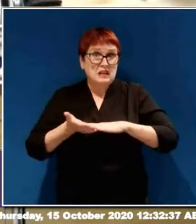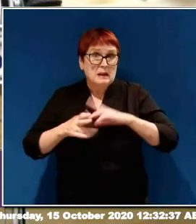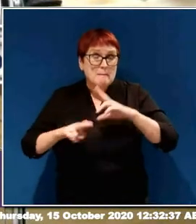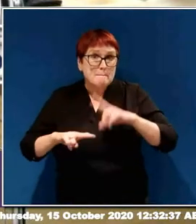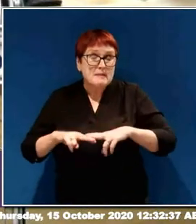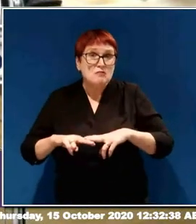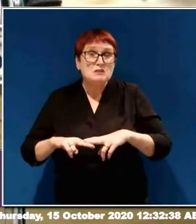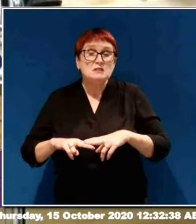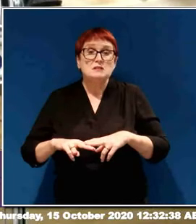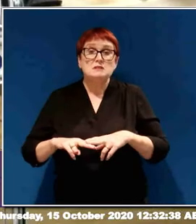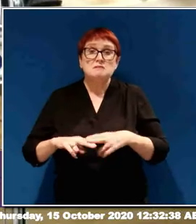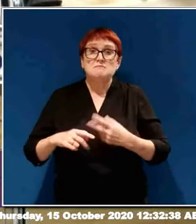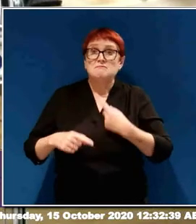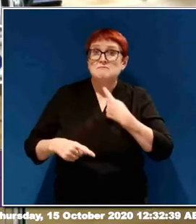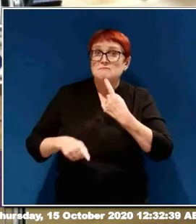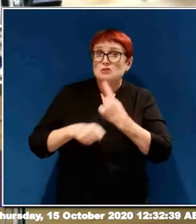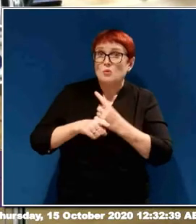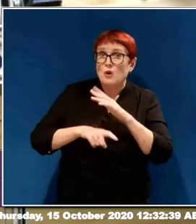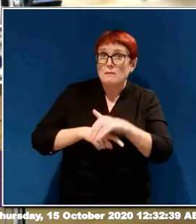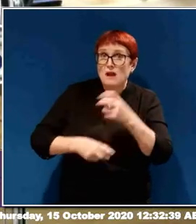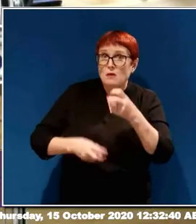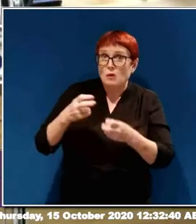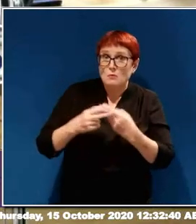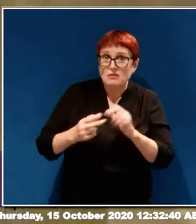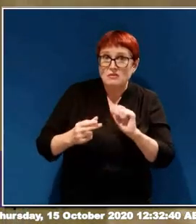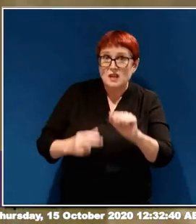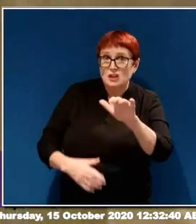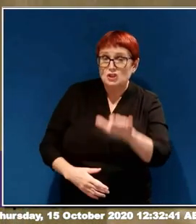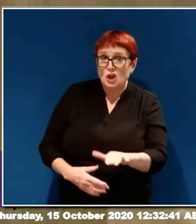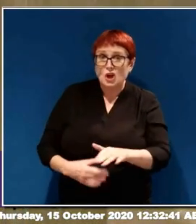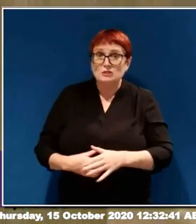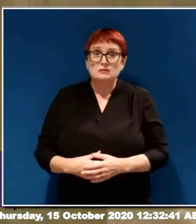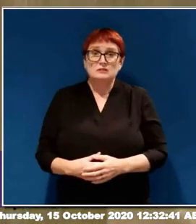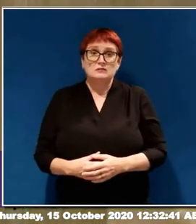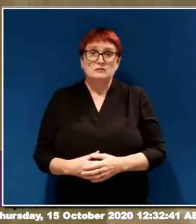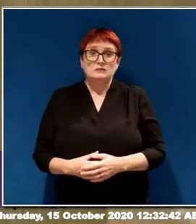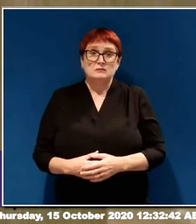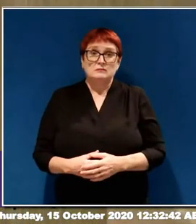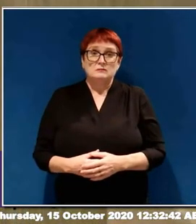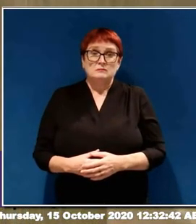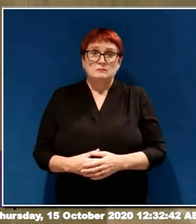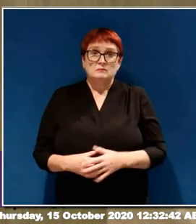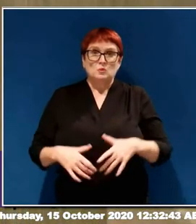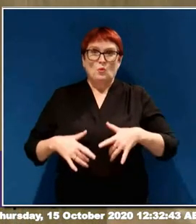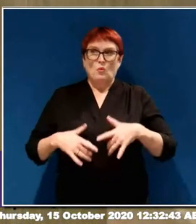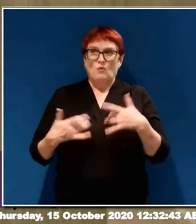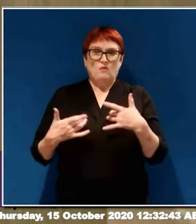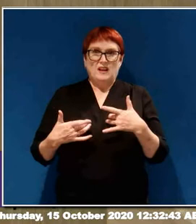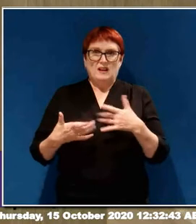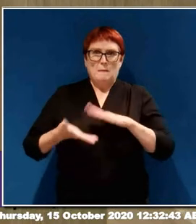can feel a little intimidating or stressful to have to make the complaint within the school to the principal?